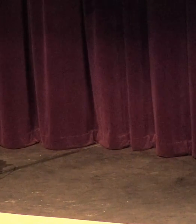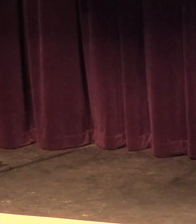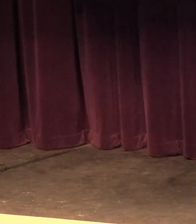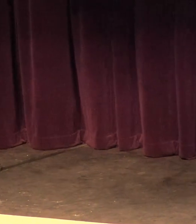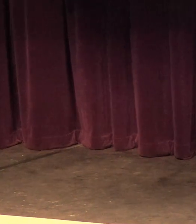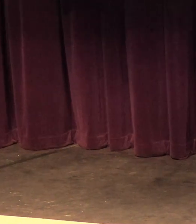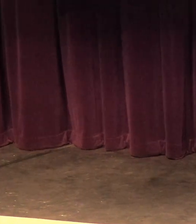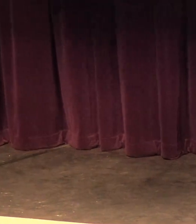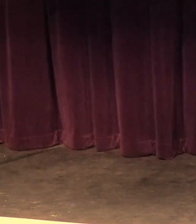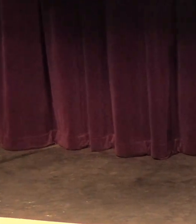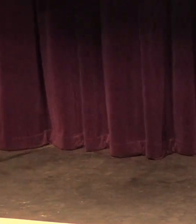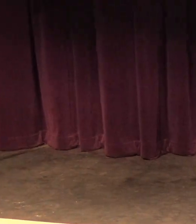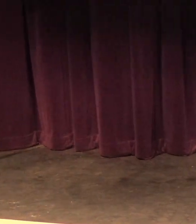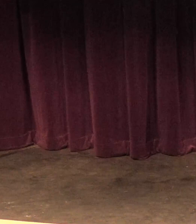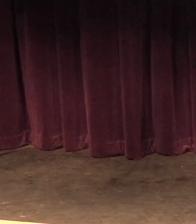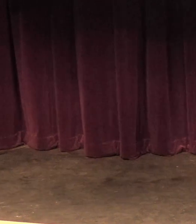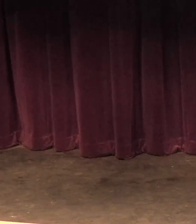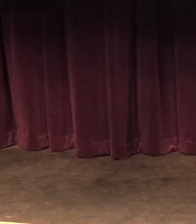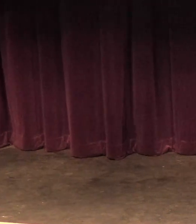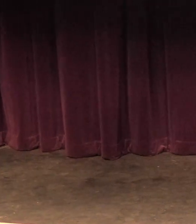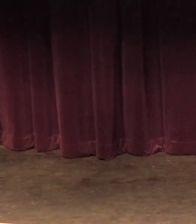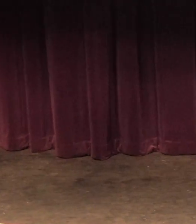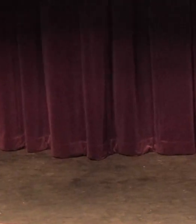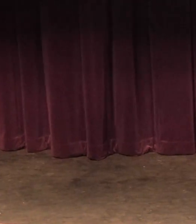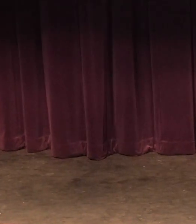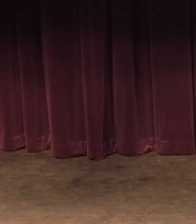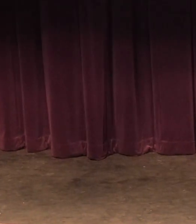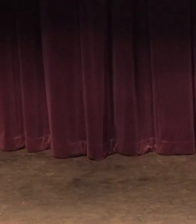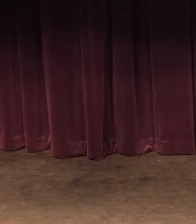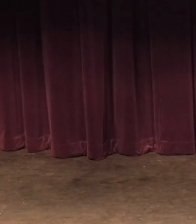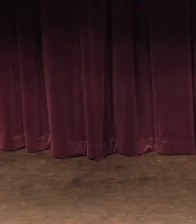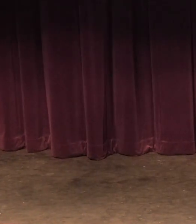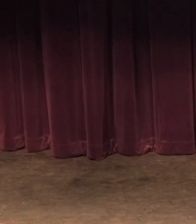unsafe city will now be determined by whether you got mugged but will be determined on how people reacted after